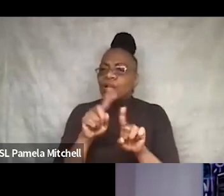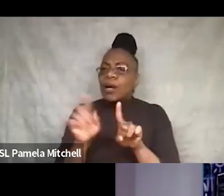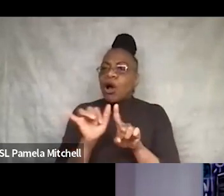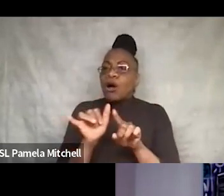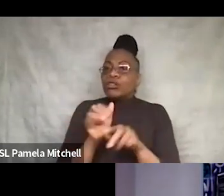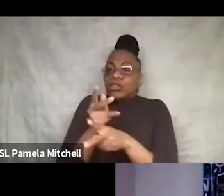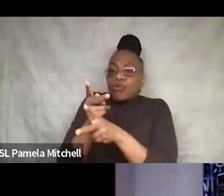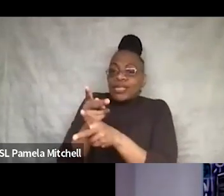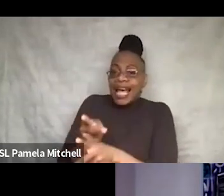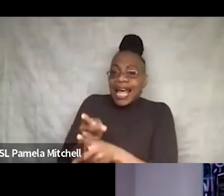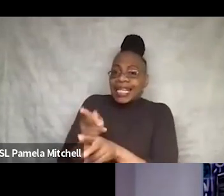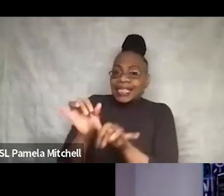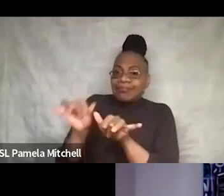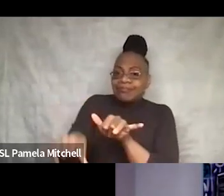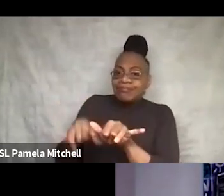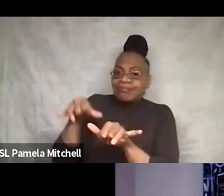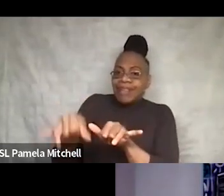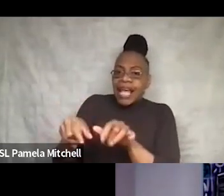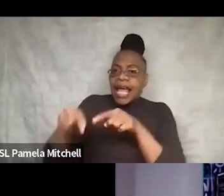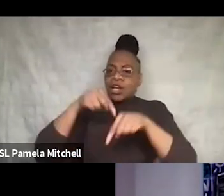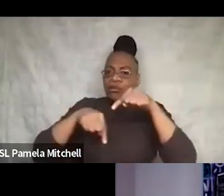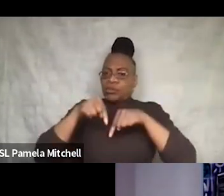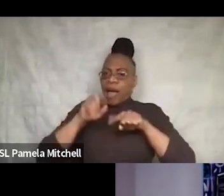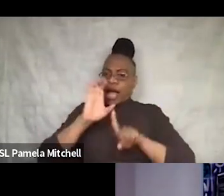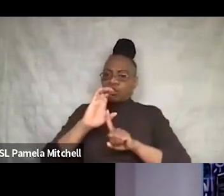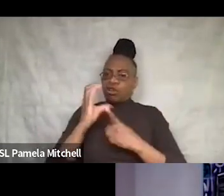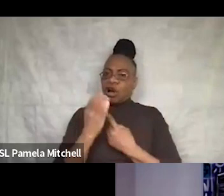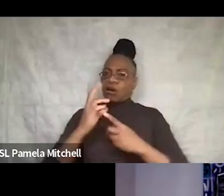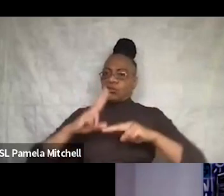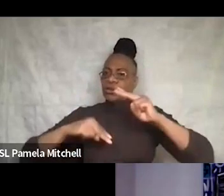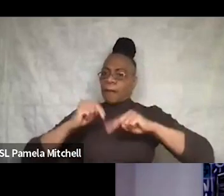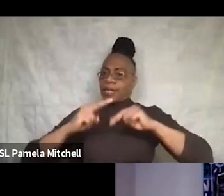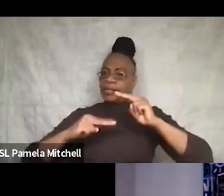And that goes back into culture building, so making sure that we are working constantly